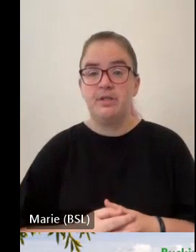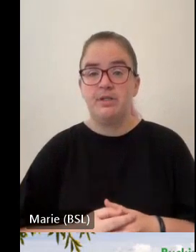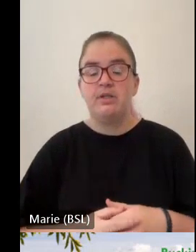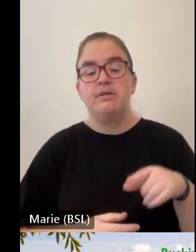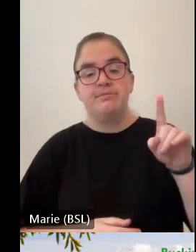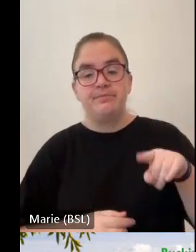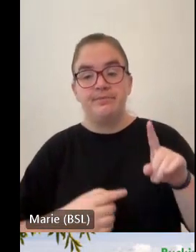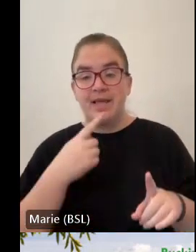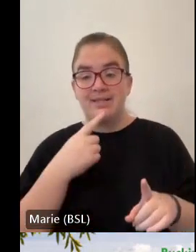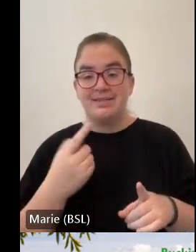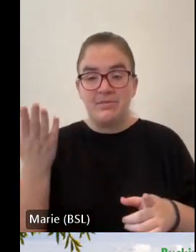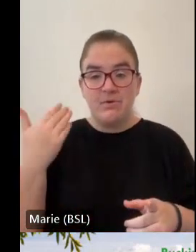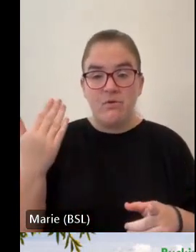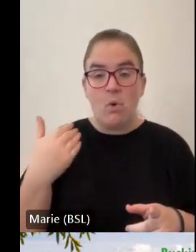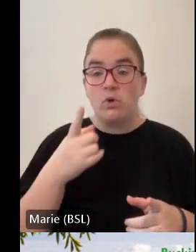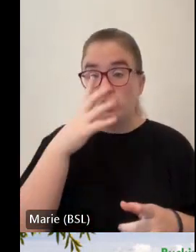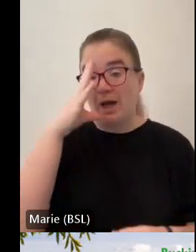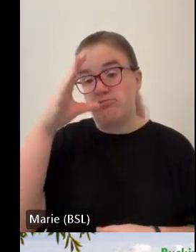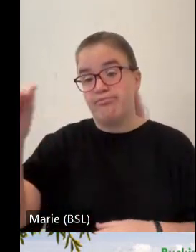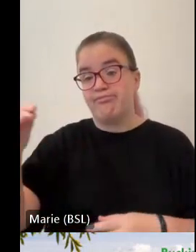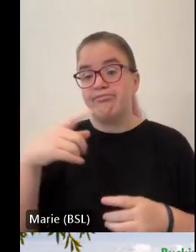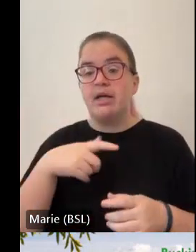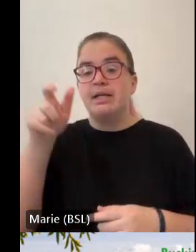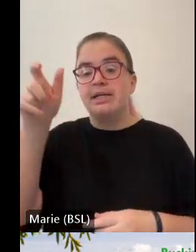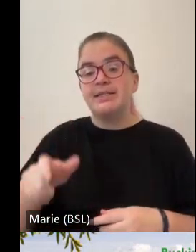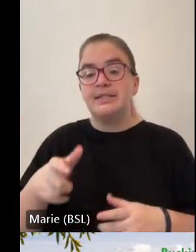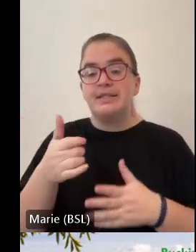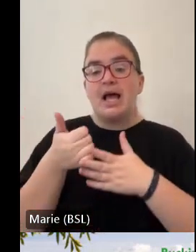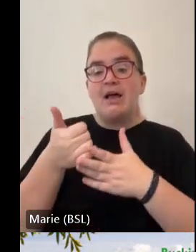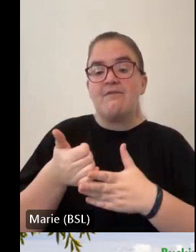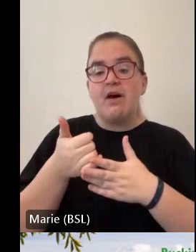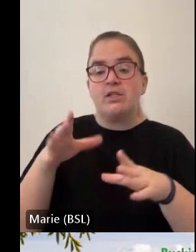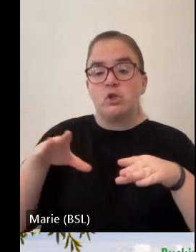As mentioned earlier, you can report it to the Citizens Advice Consumer Service.